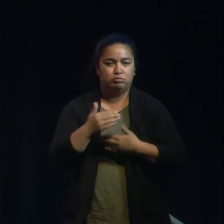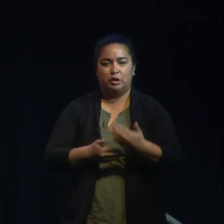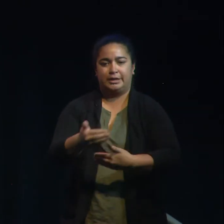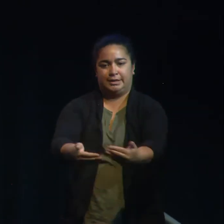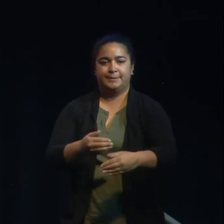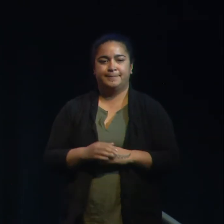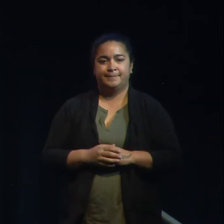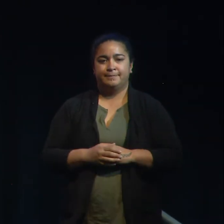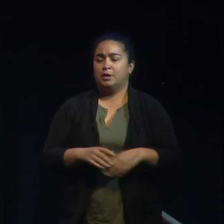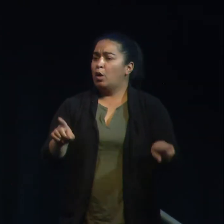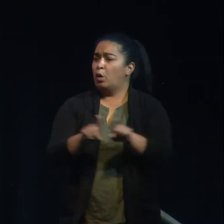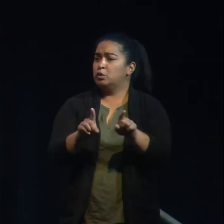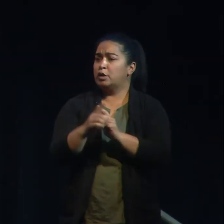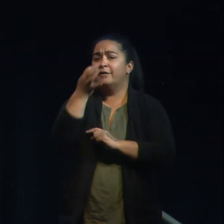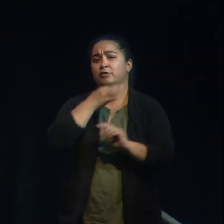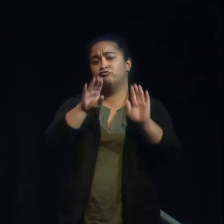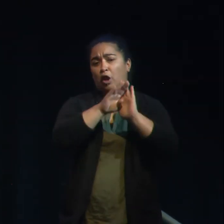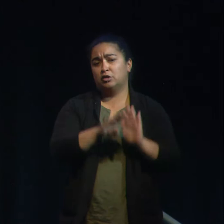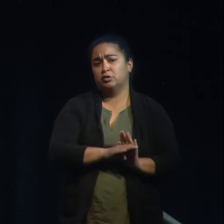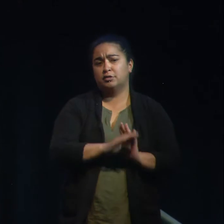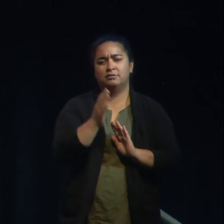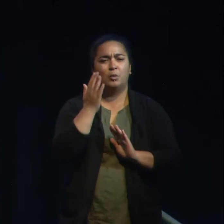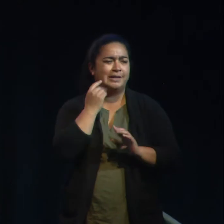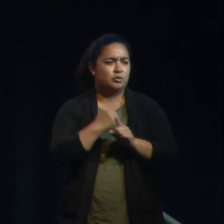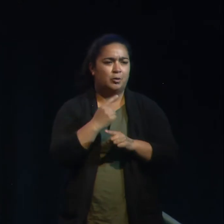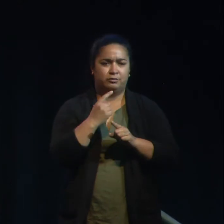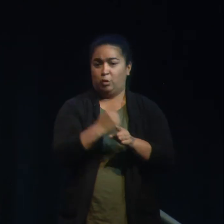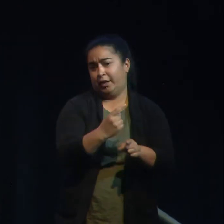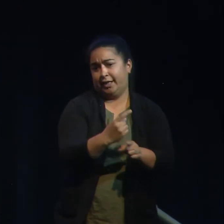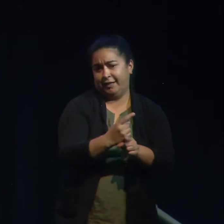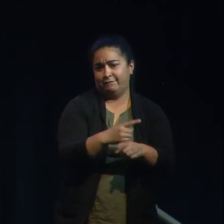We also had some ground rules in terms of conversations that were for another time.